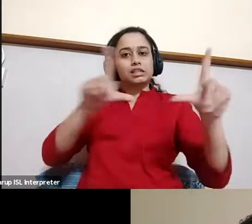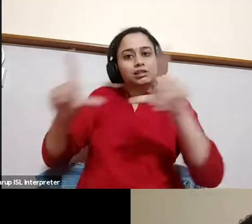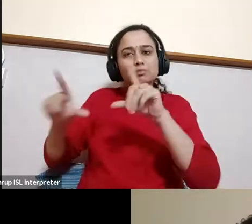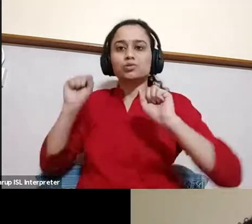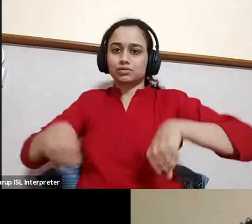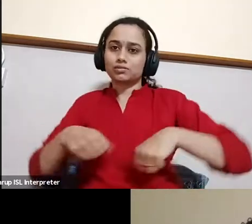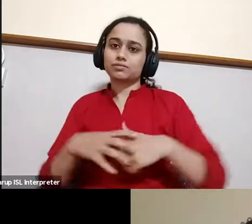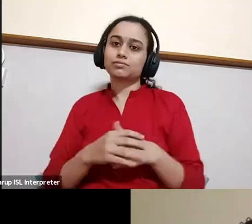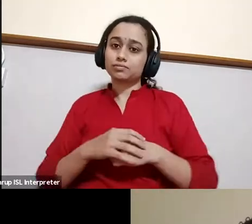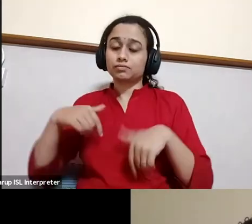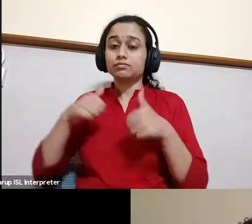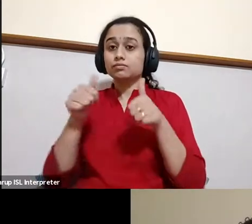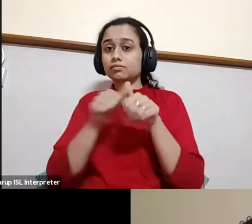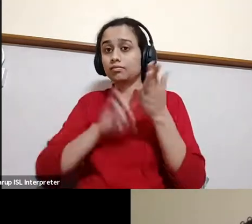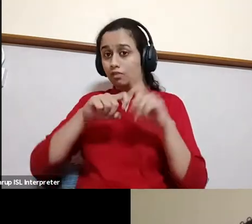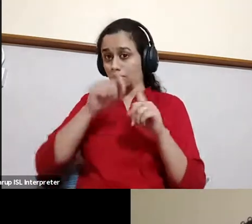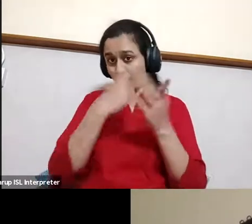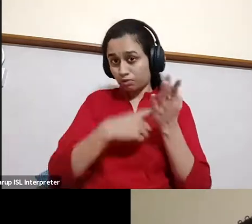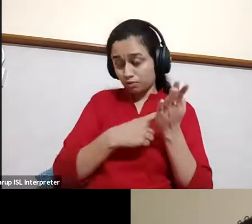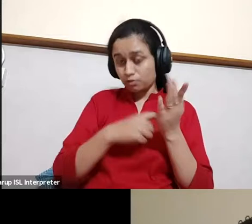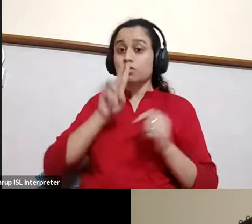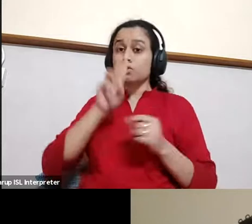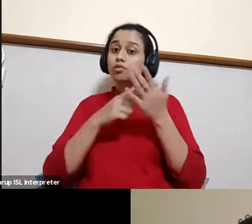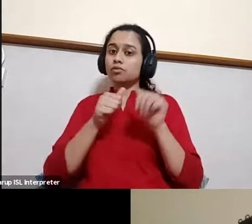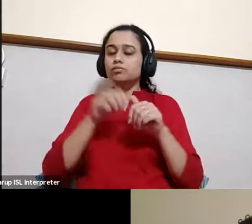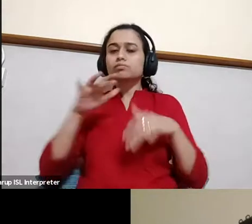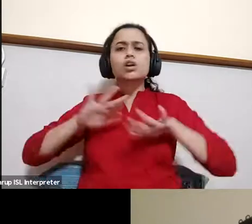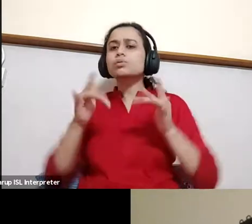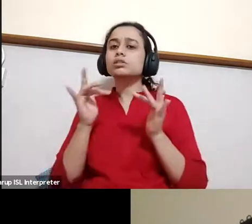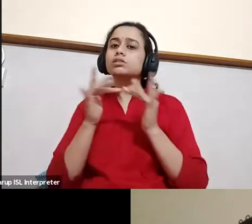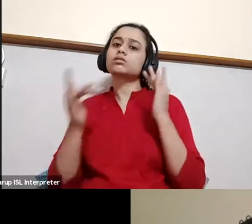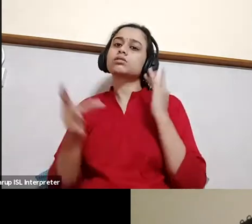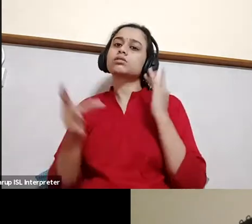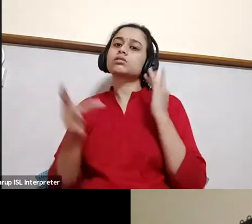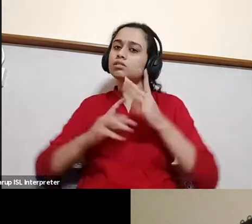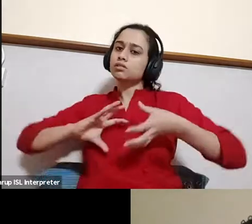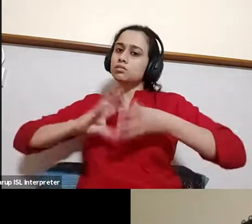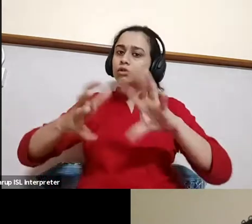Ankur Voda asks what was the technical process to acquire images did you photograph the archives or